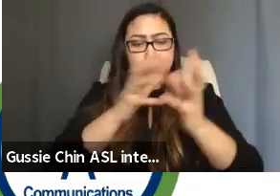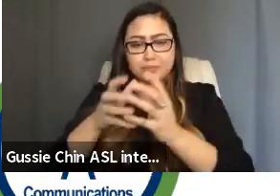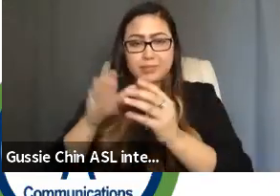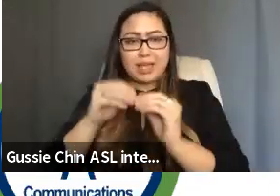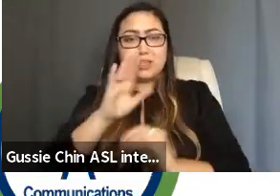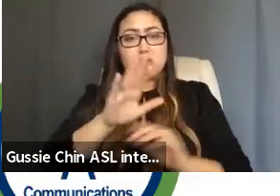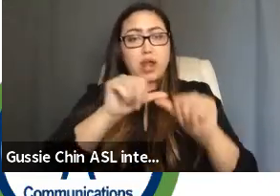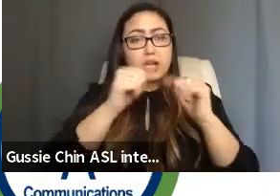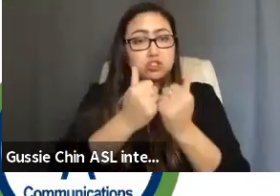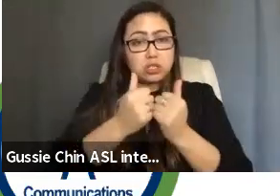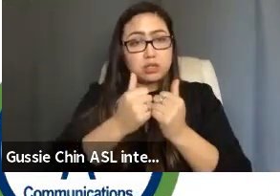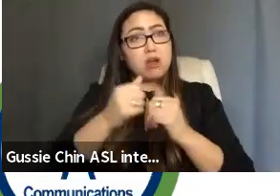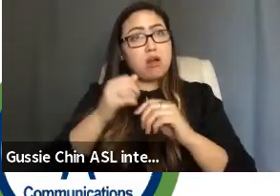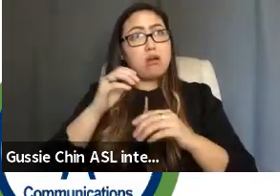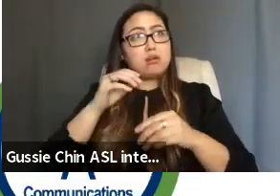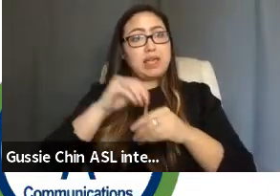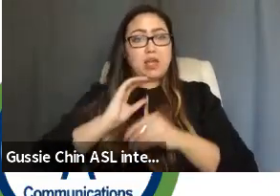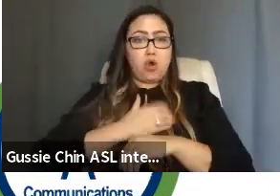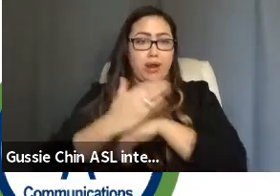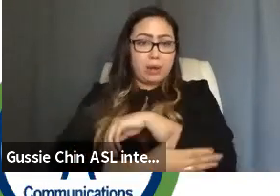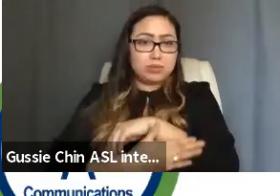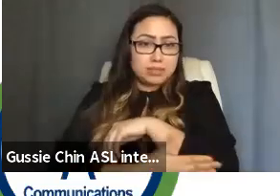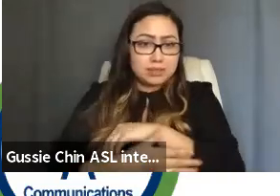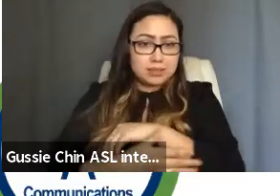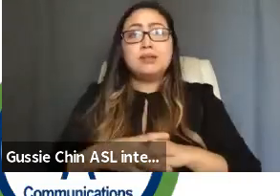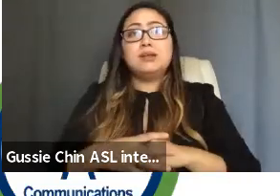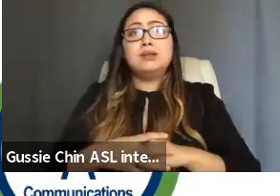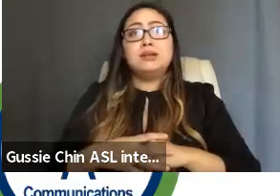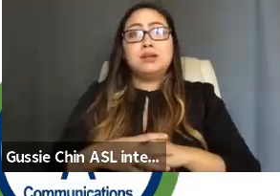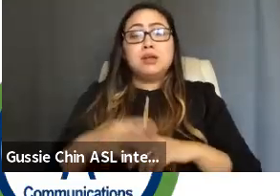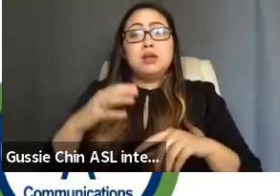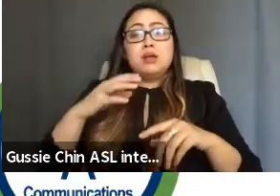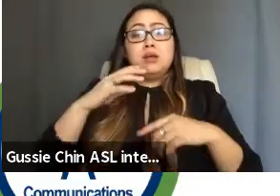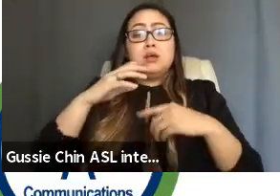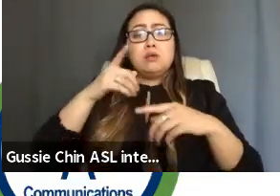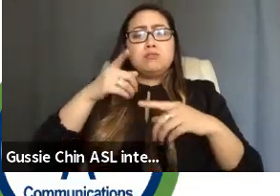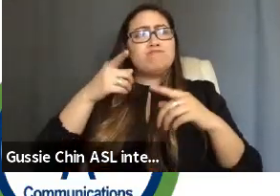our county level partners. So when it comes to access and functional needs, public health brings